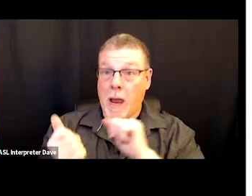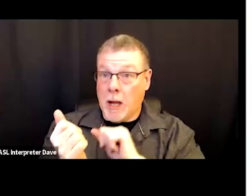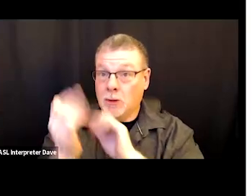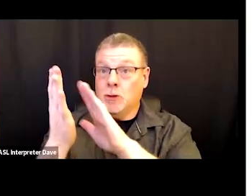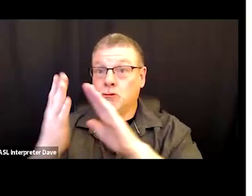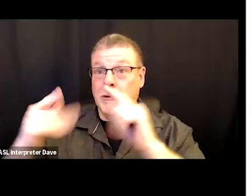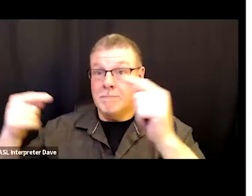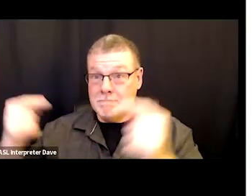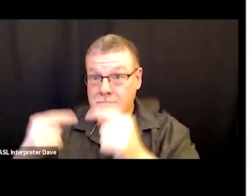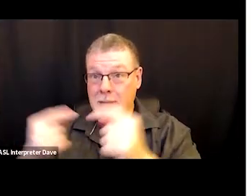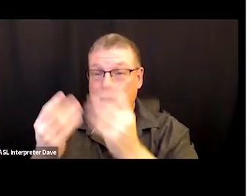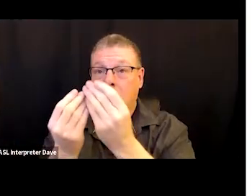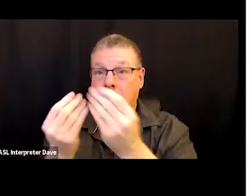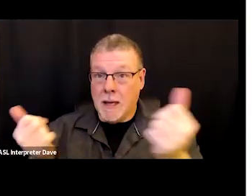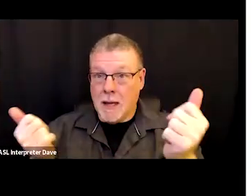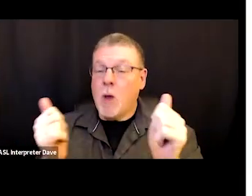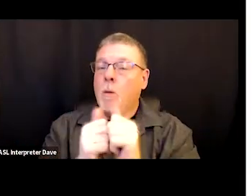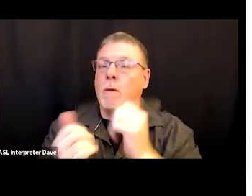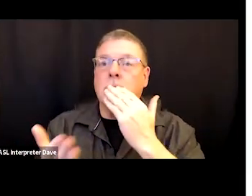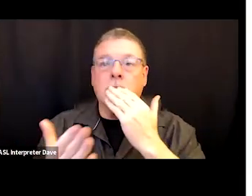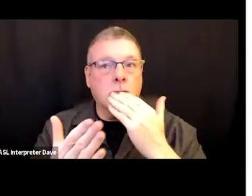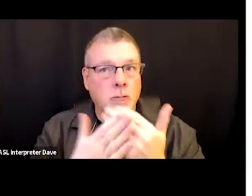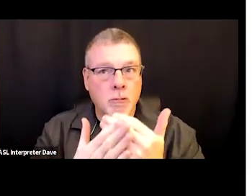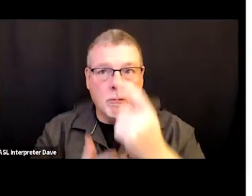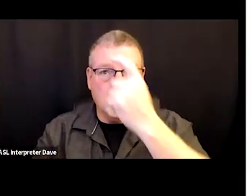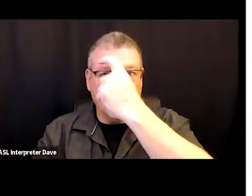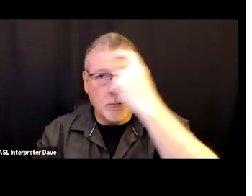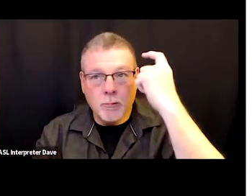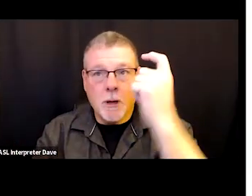and they do it with a highly trained trauma clinician,